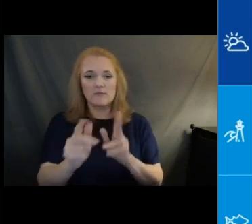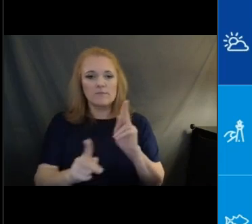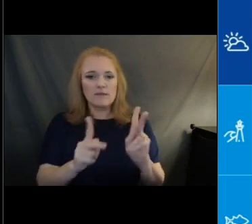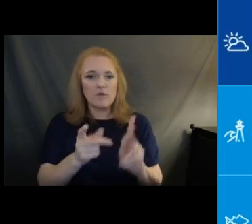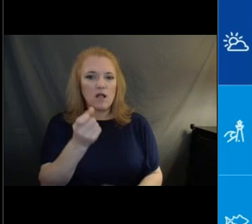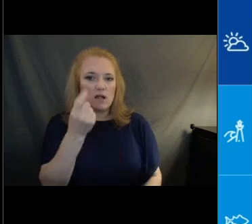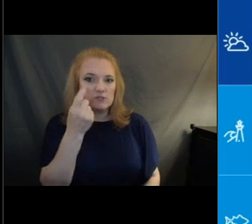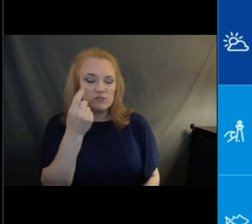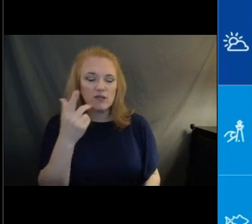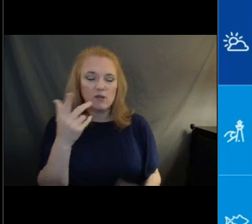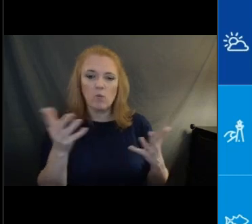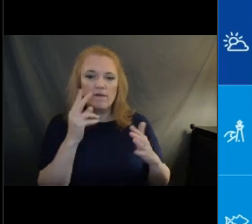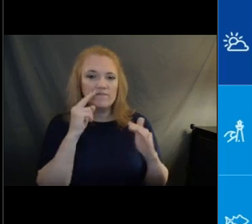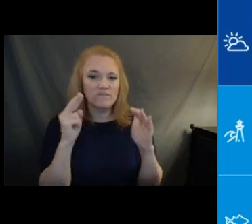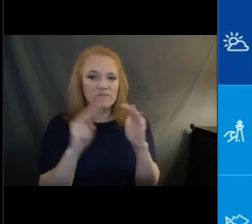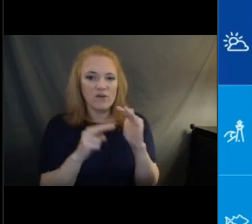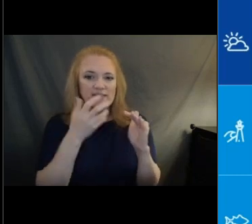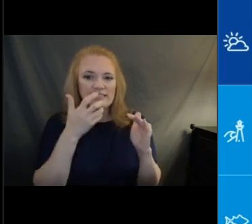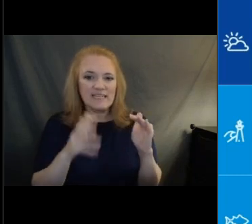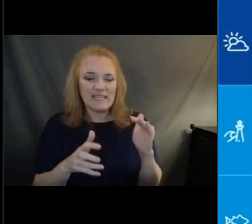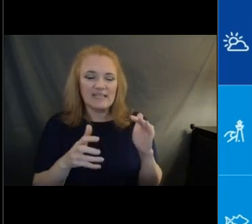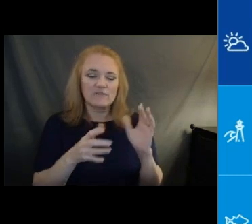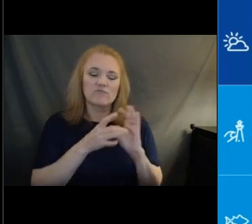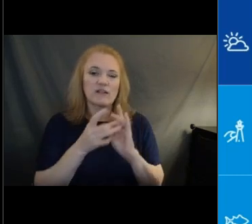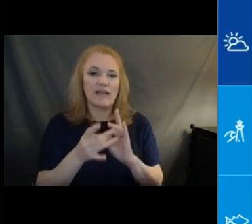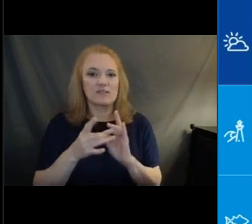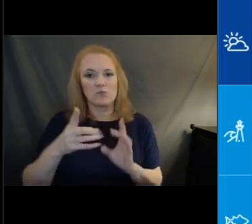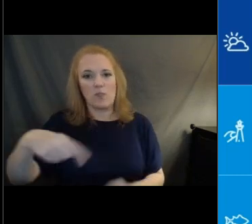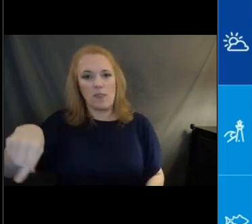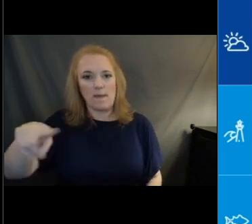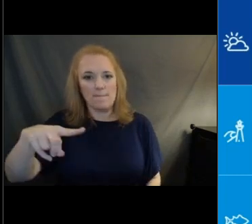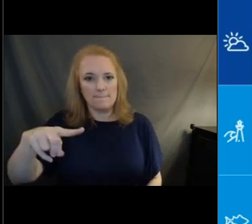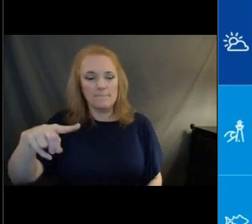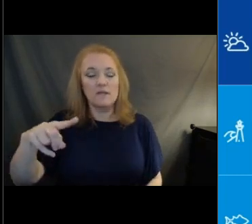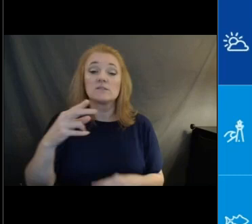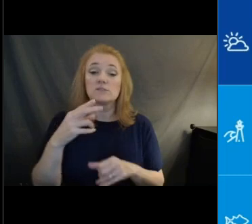what forecasted heat means to them and is especially useful for decision makers and